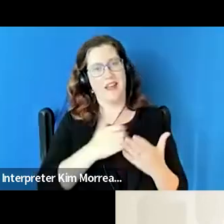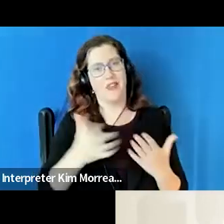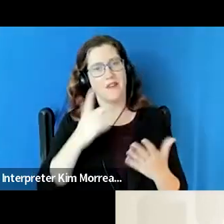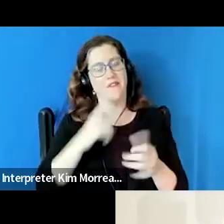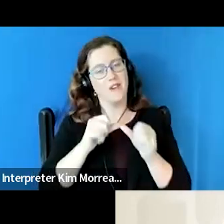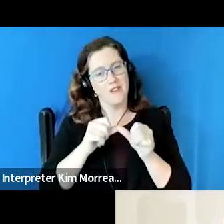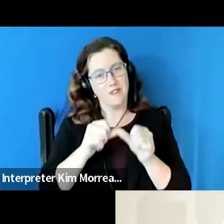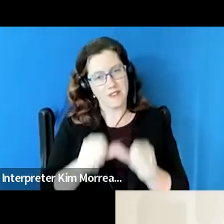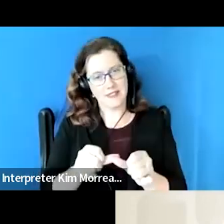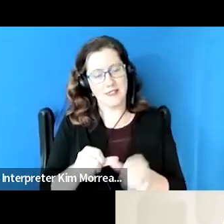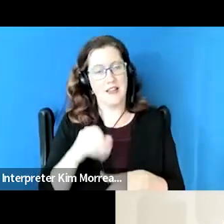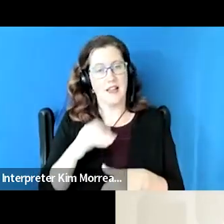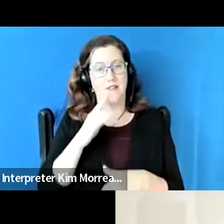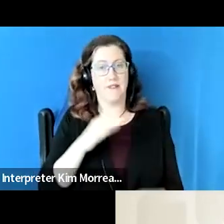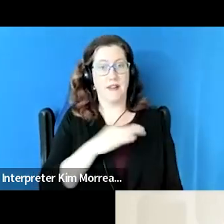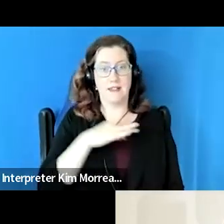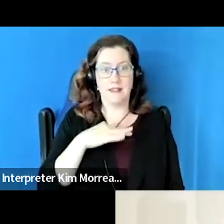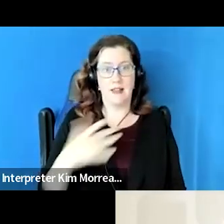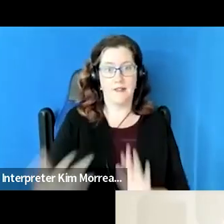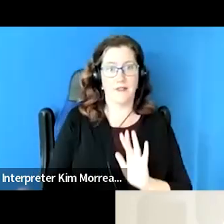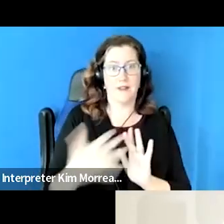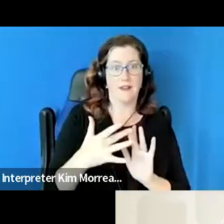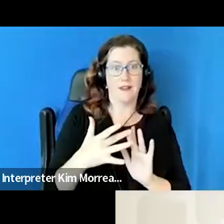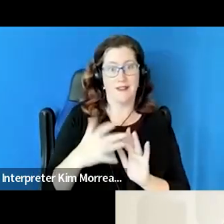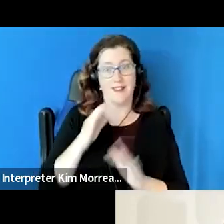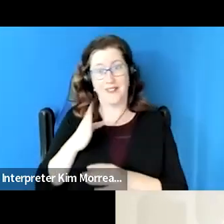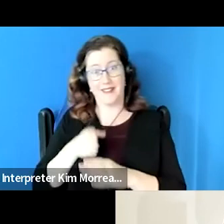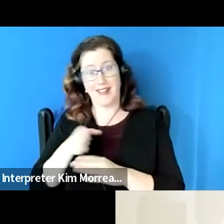If somebody, if your staff reaches out to you after hours, whatever that is,